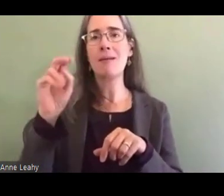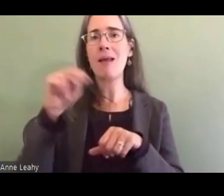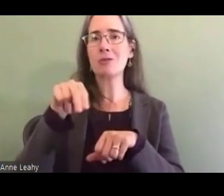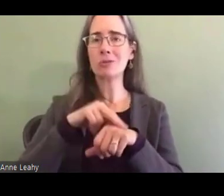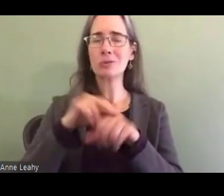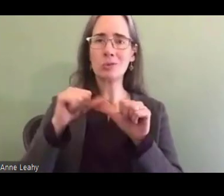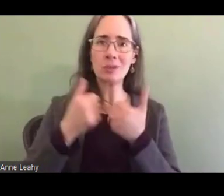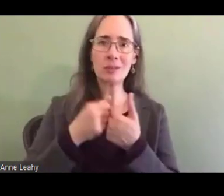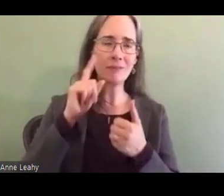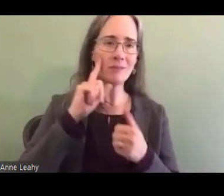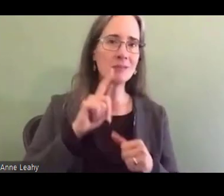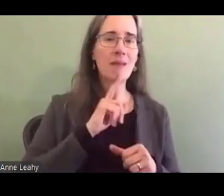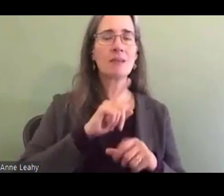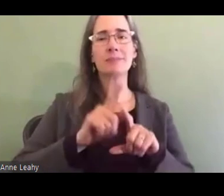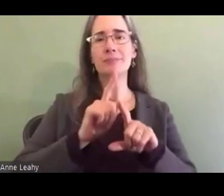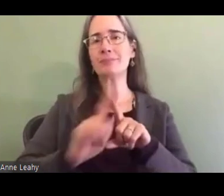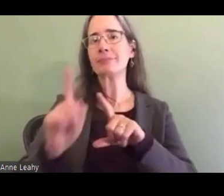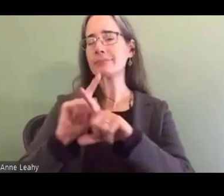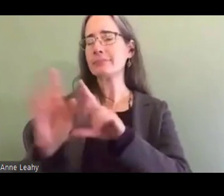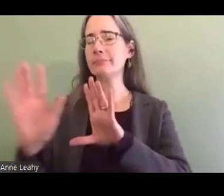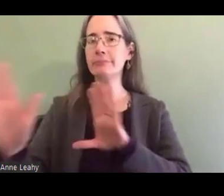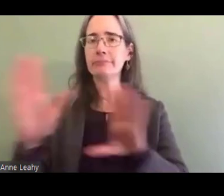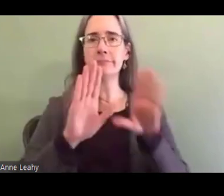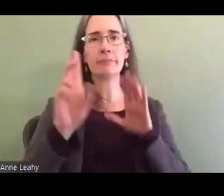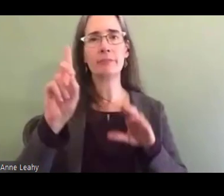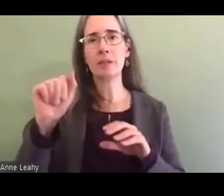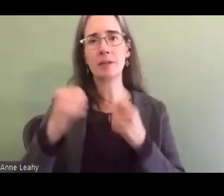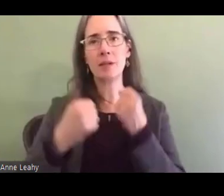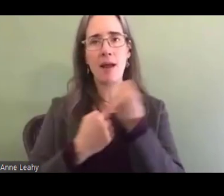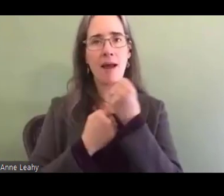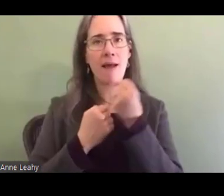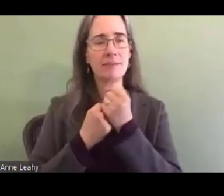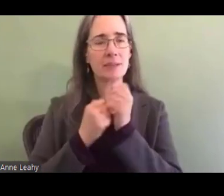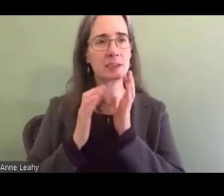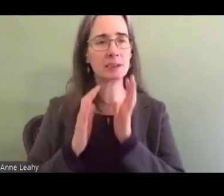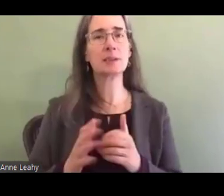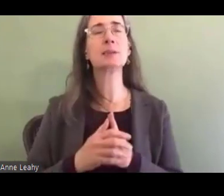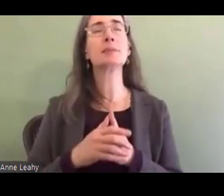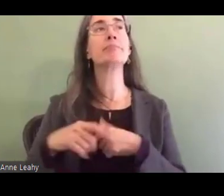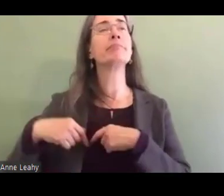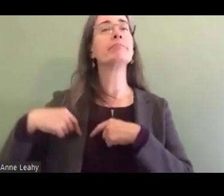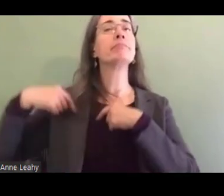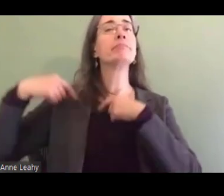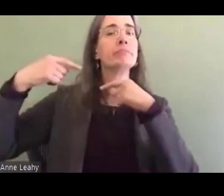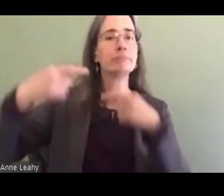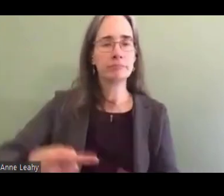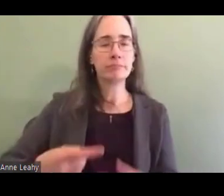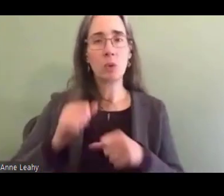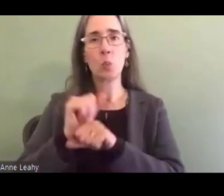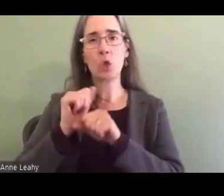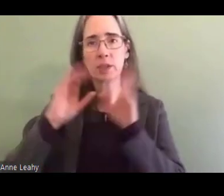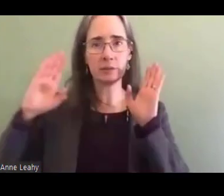and other disability advocates have been working for, now for,